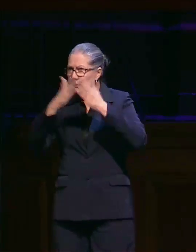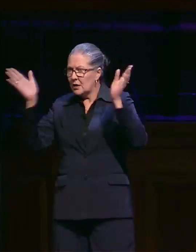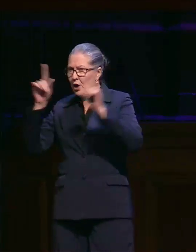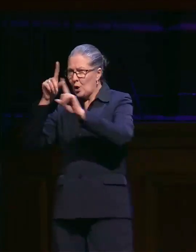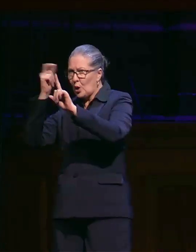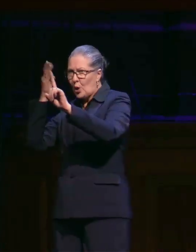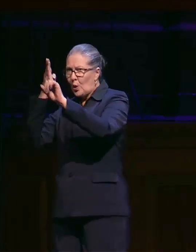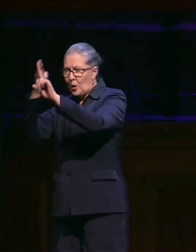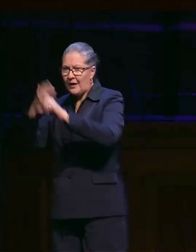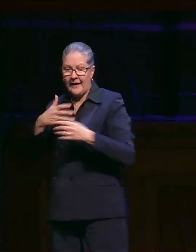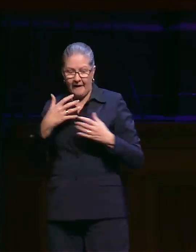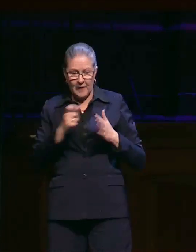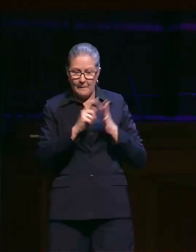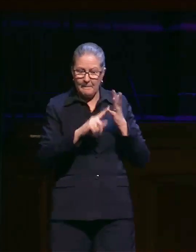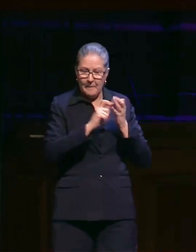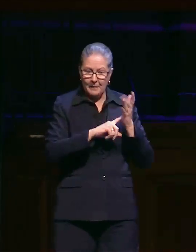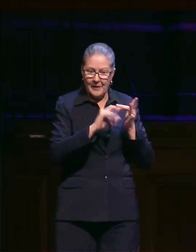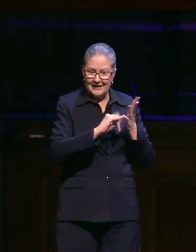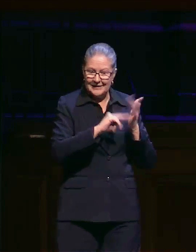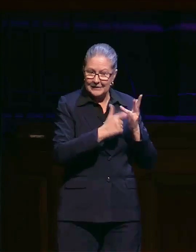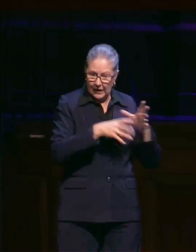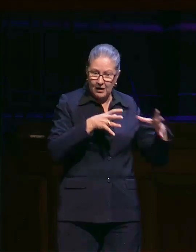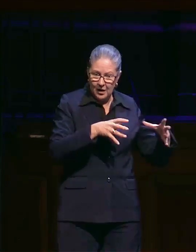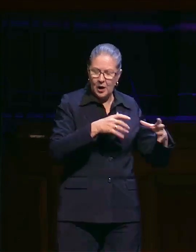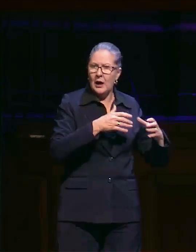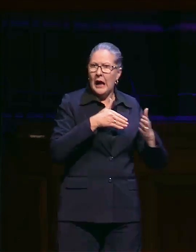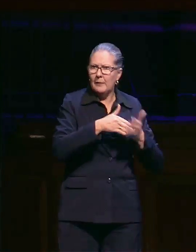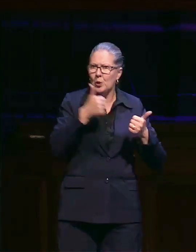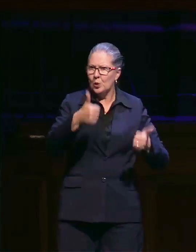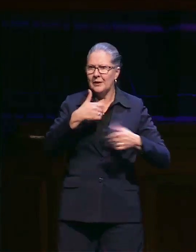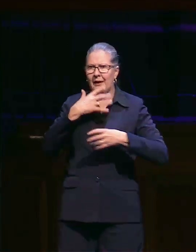sector that can help build good government but as is so often the case